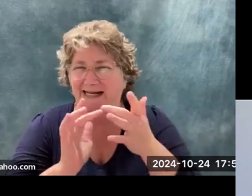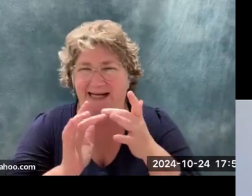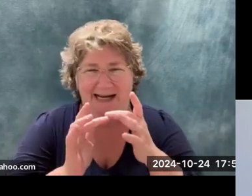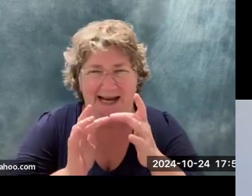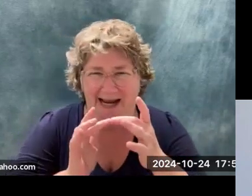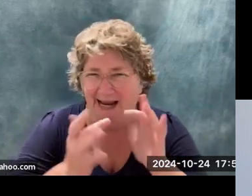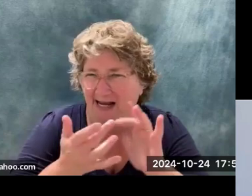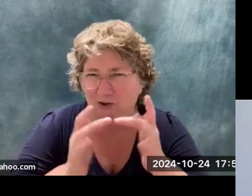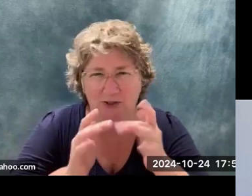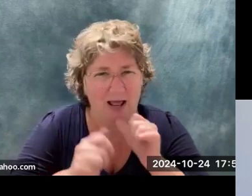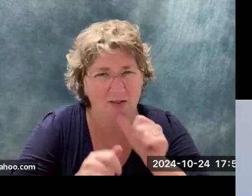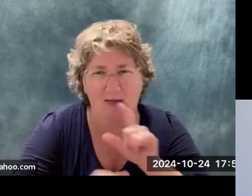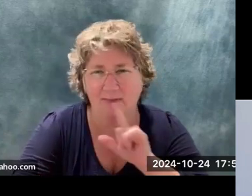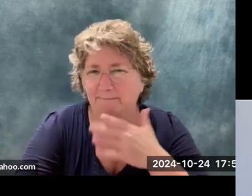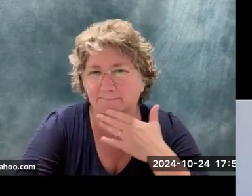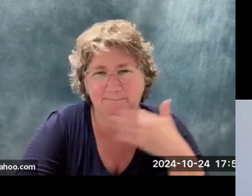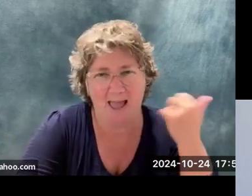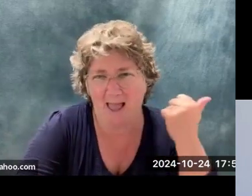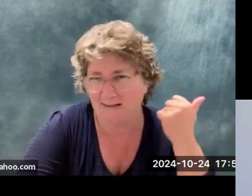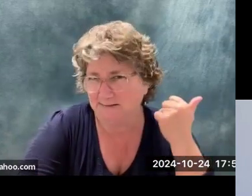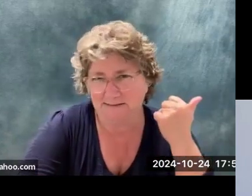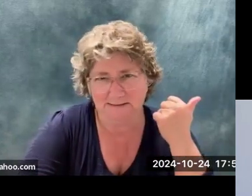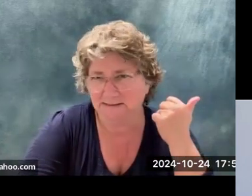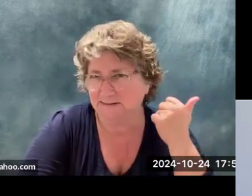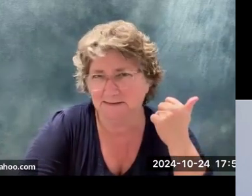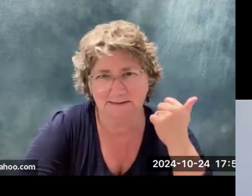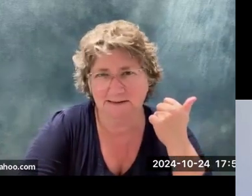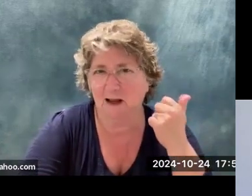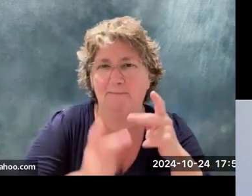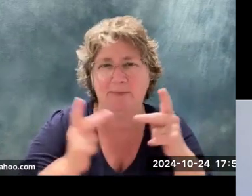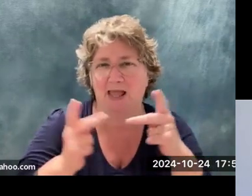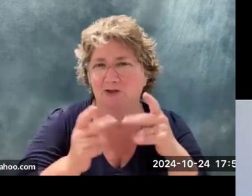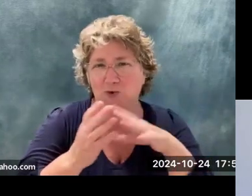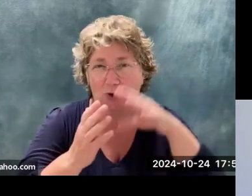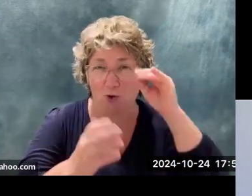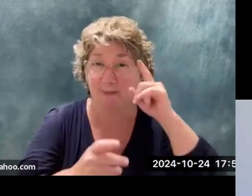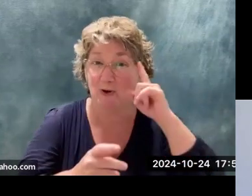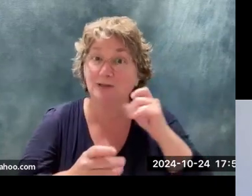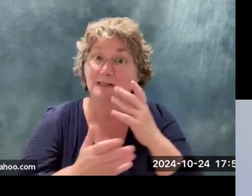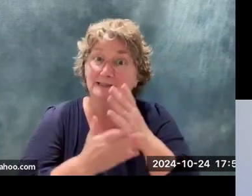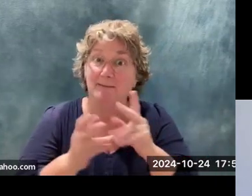because you have people pushing certain products, people who have vested interests.